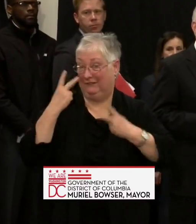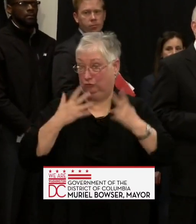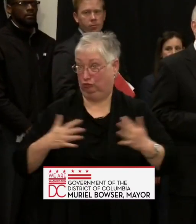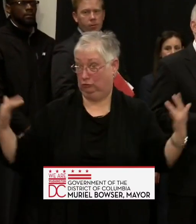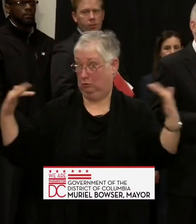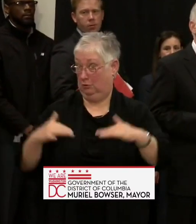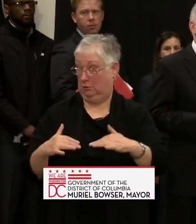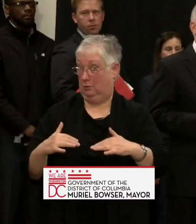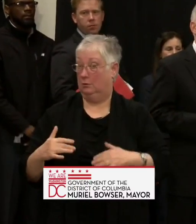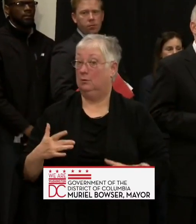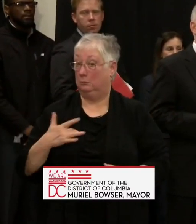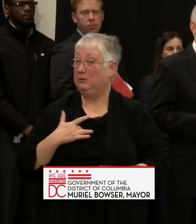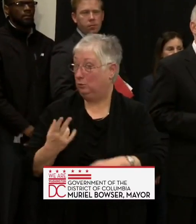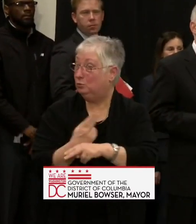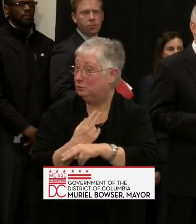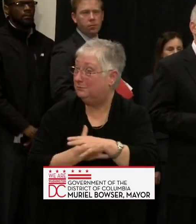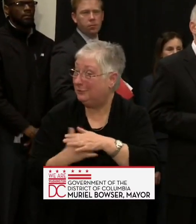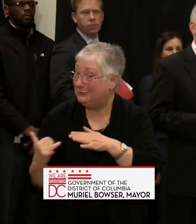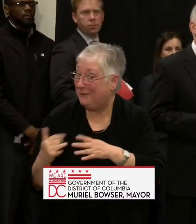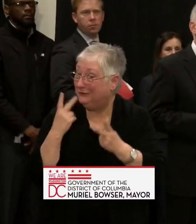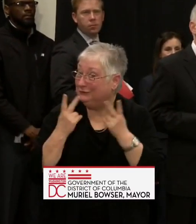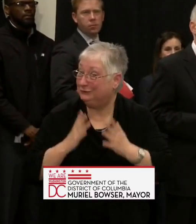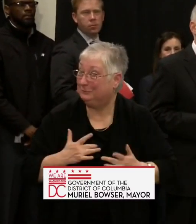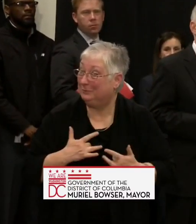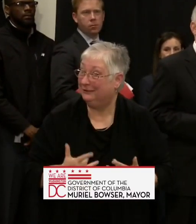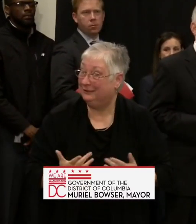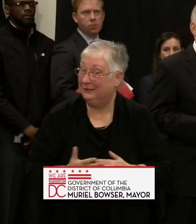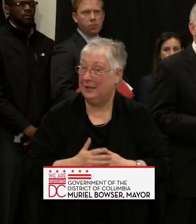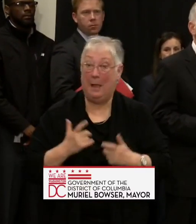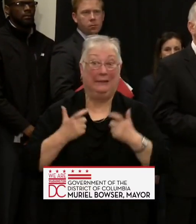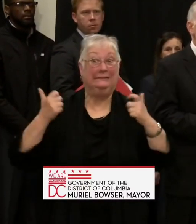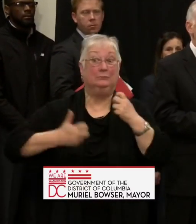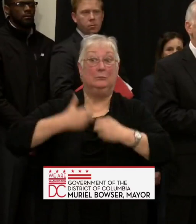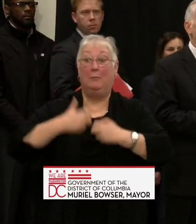METRO SYSTEM THE BIGGEST PROBLEM THEY ENCOUNTER IS NOT KNOWING